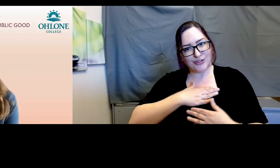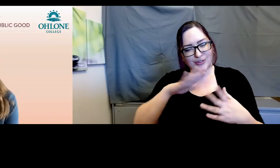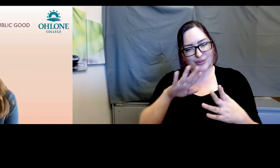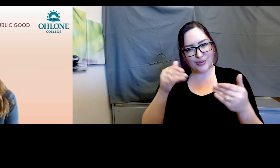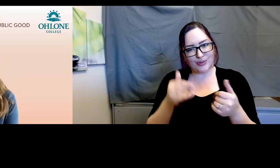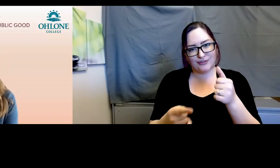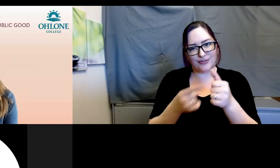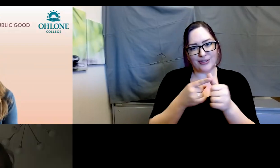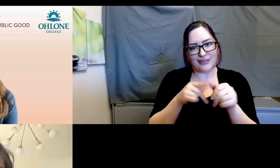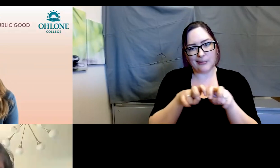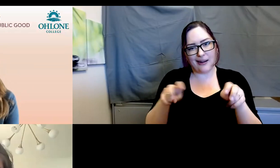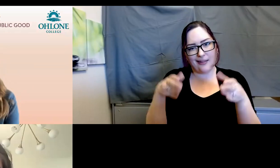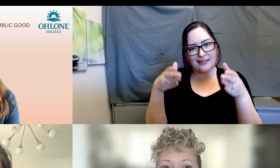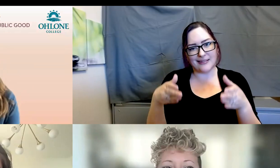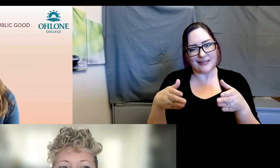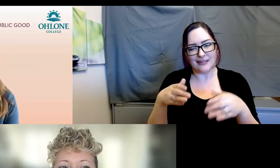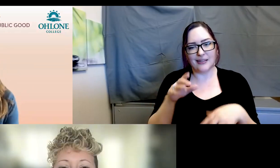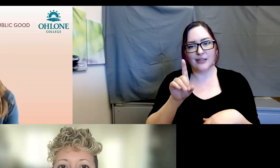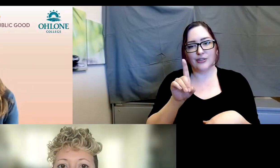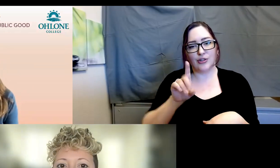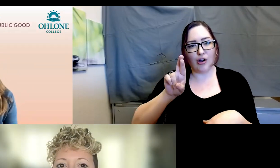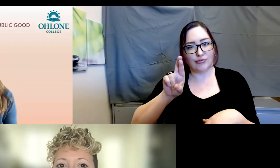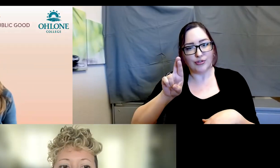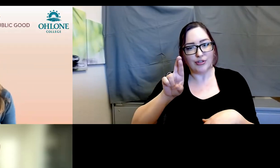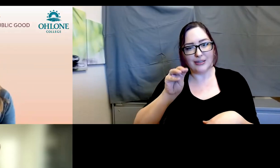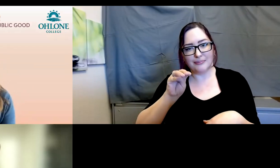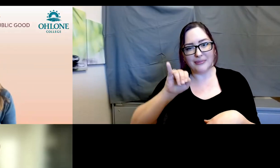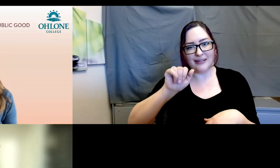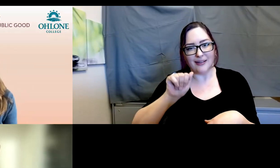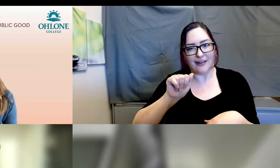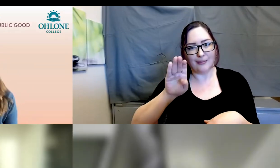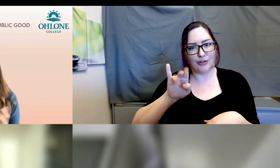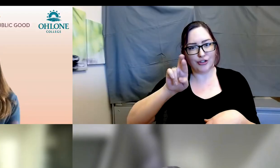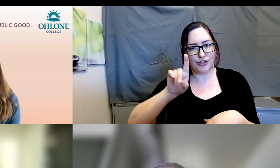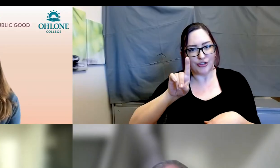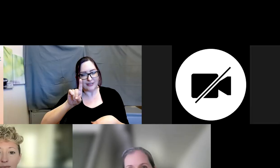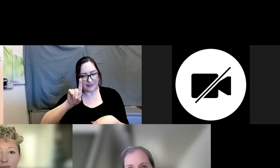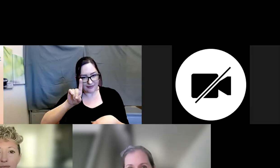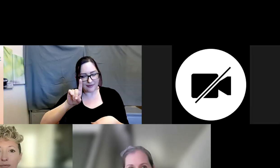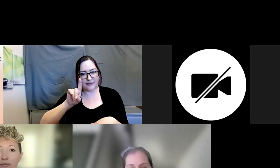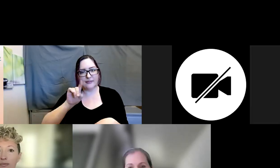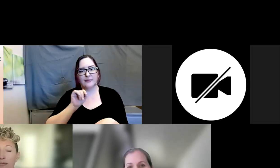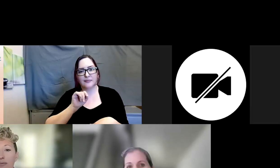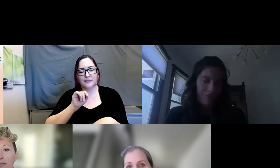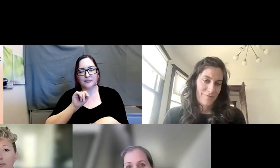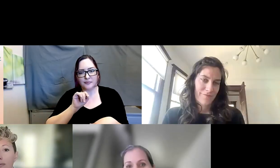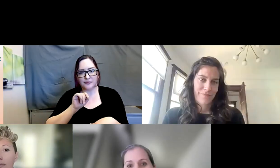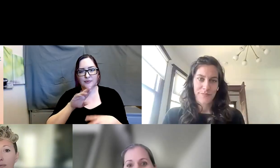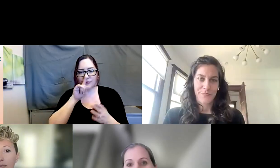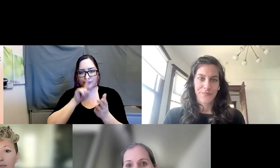Dr. Mia Bird is an assistant professor at the Goldman School of Public Policy. Her research focuses on criminal justice reform